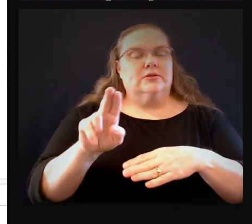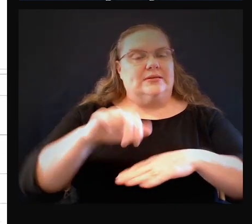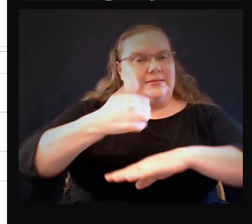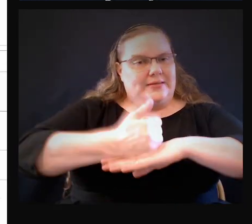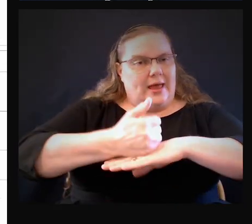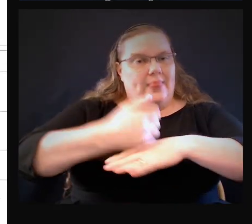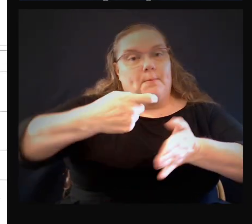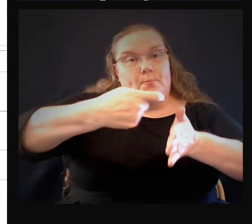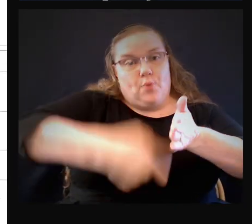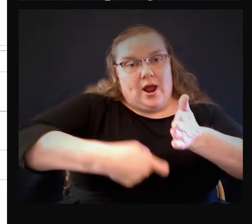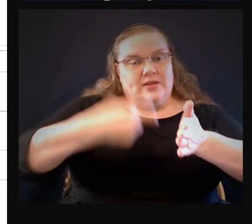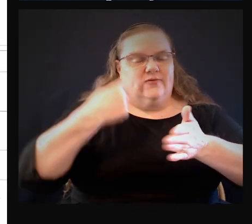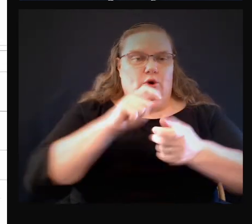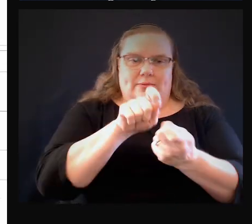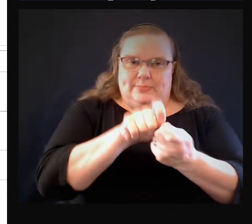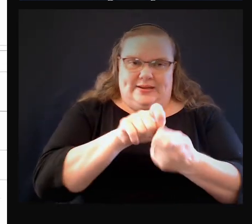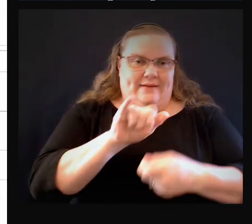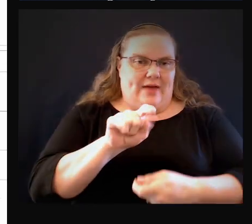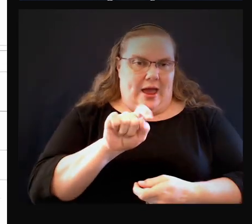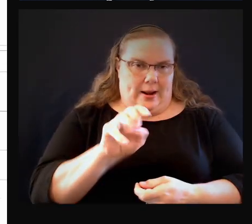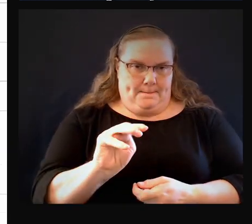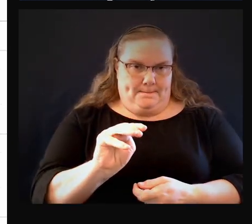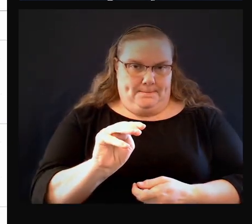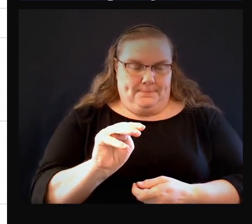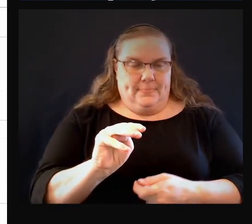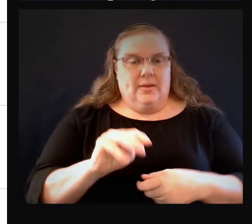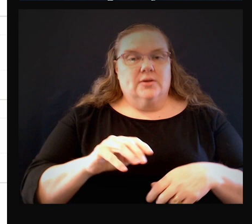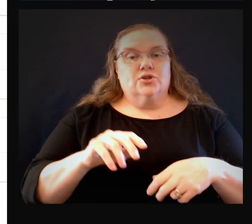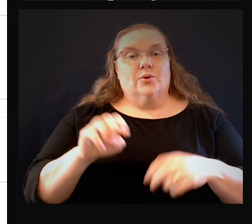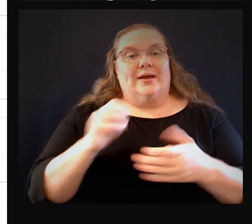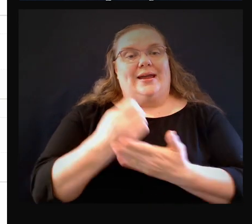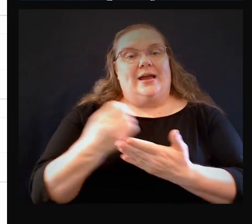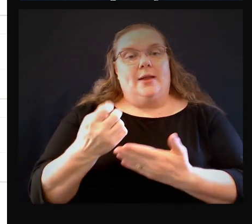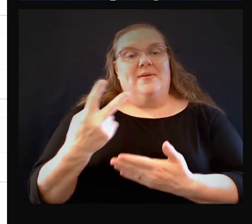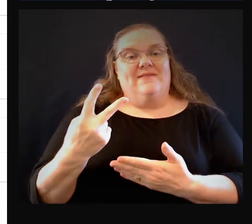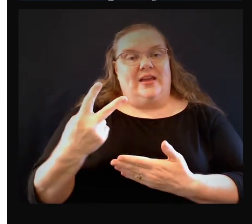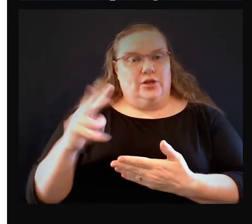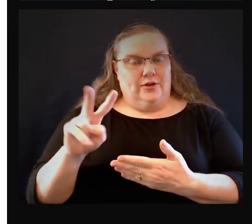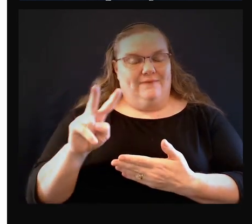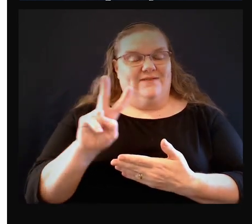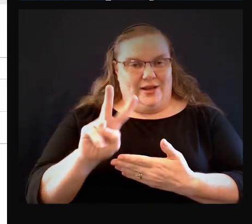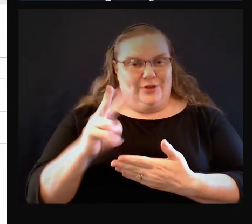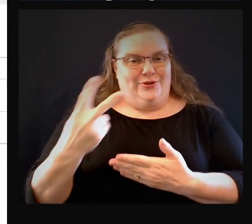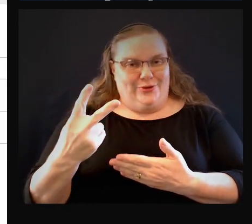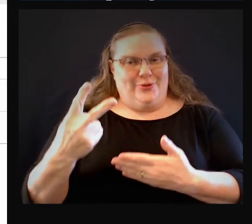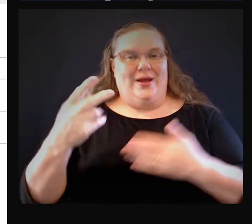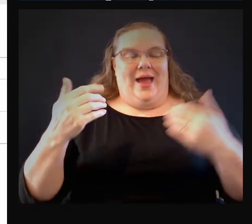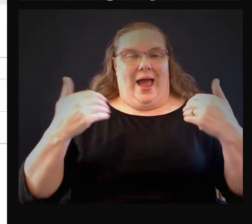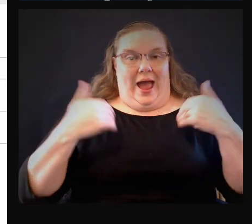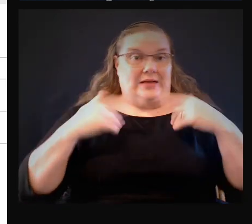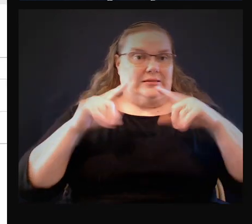as the Price for a particular item. Economy V2 supports different prices, so you can have a different price